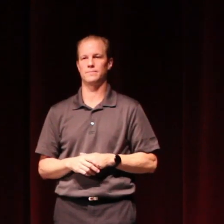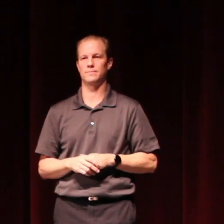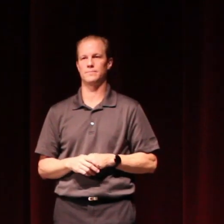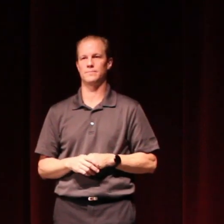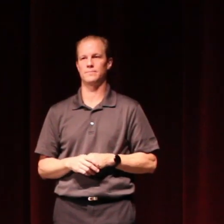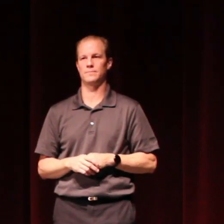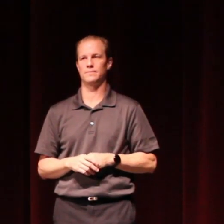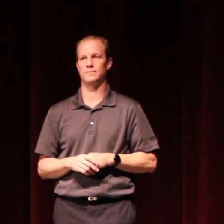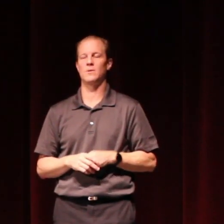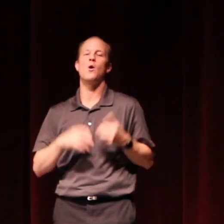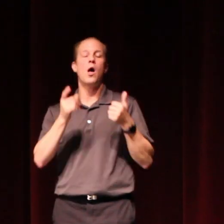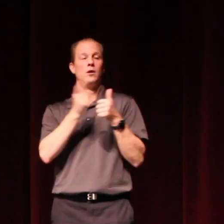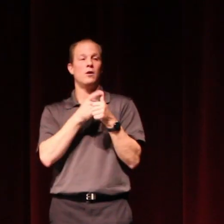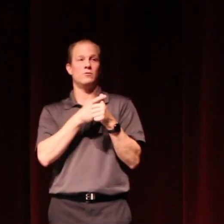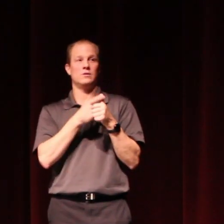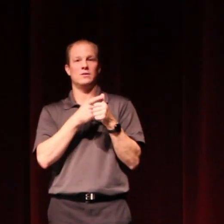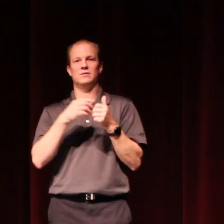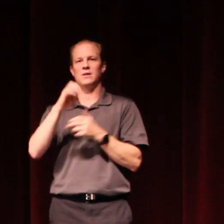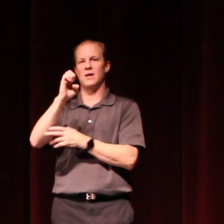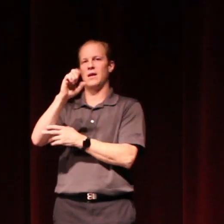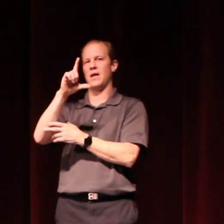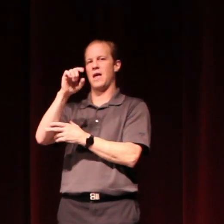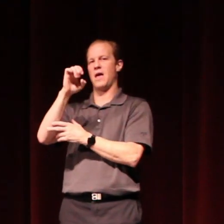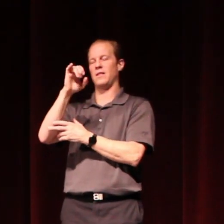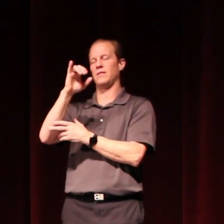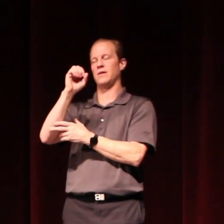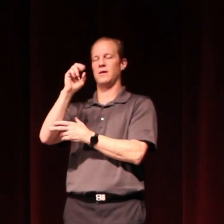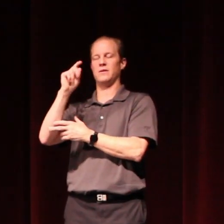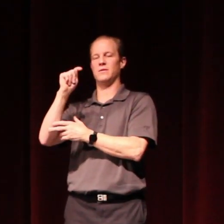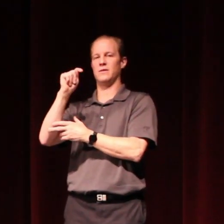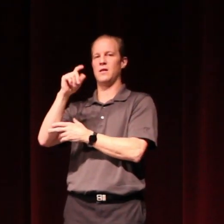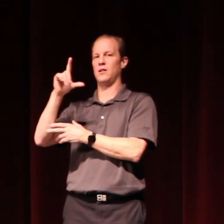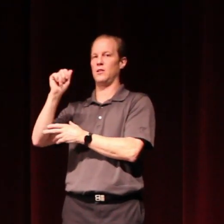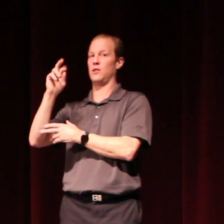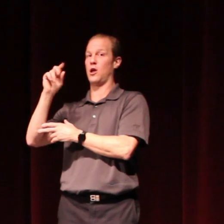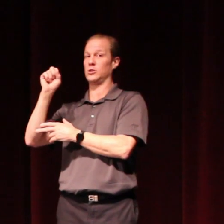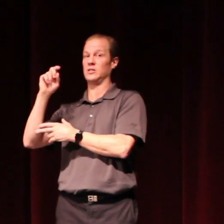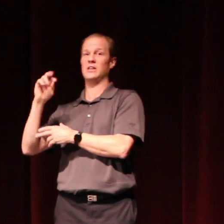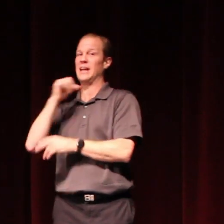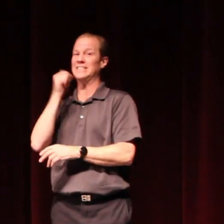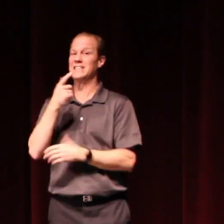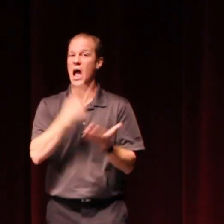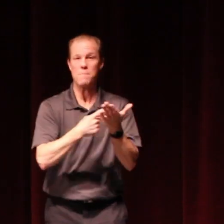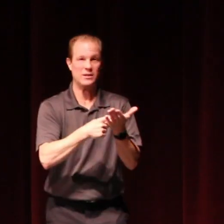The first thing is Elliot Larson hasn't been hashed out. The current version of it is not even